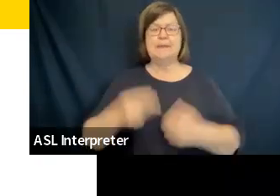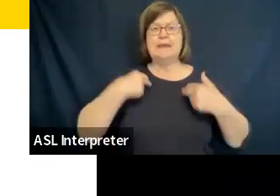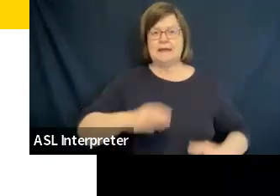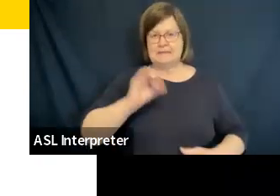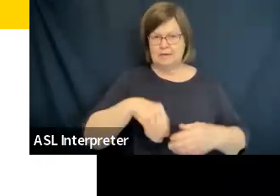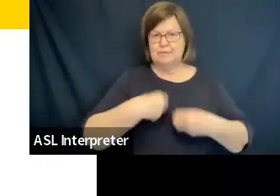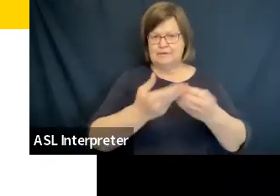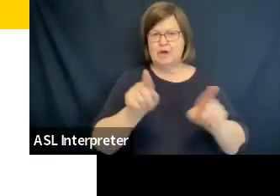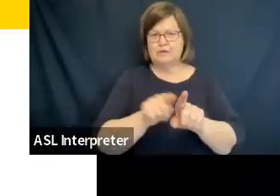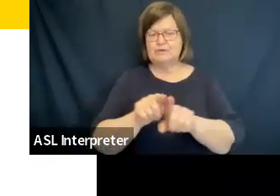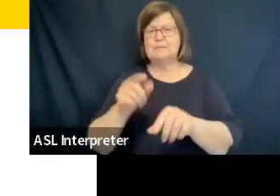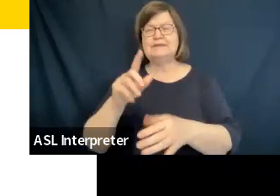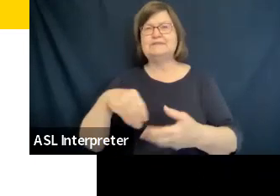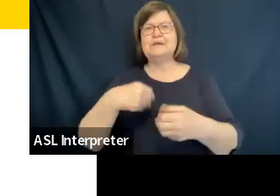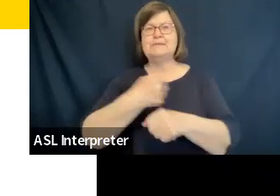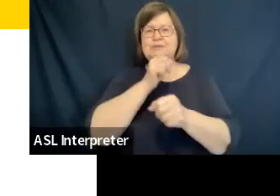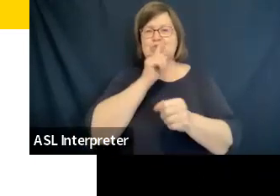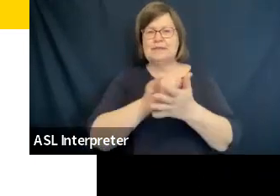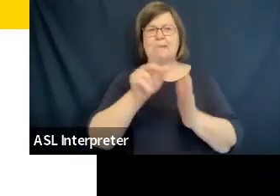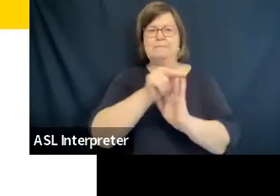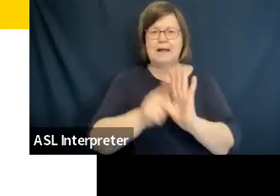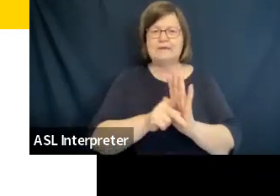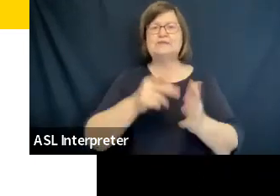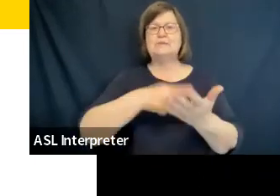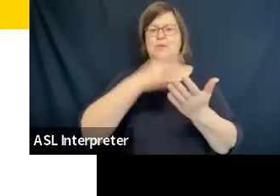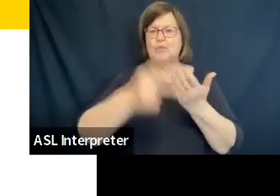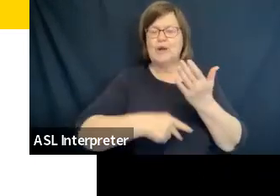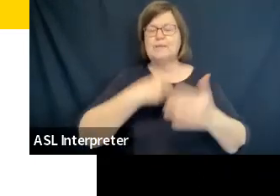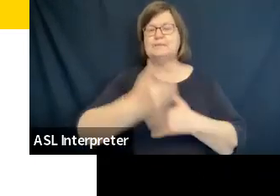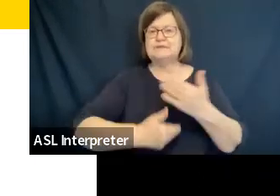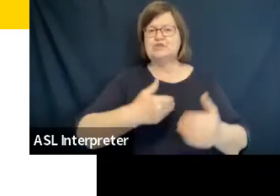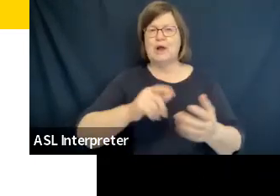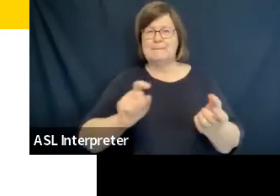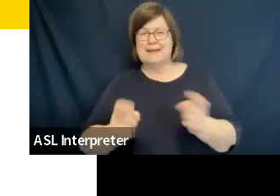must ensure that policies, programs and procedures are modified when necessary to